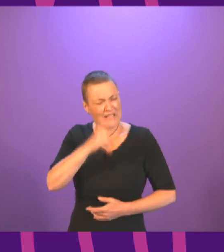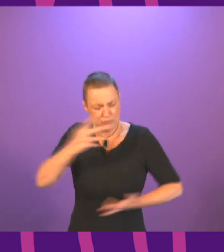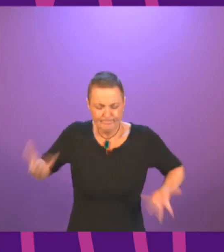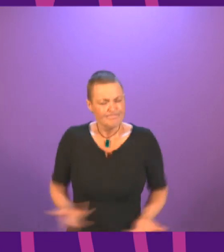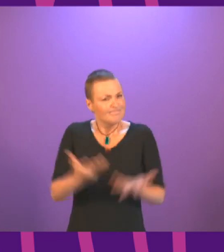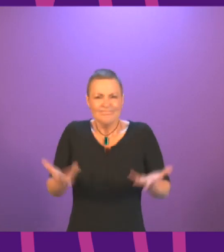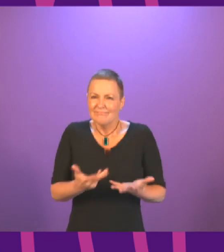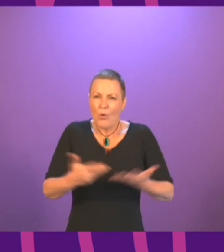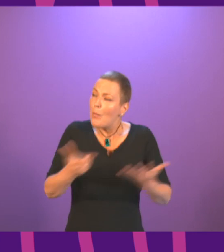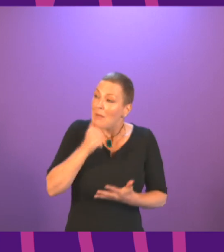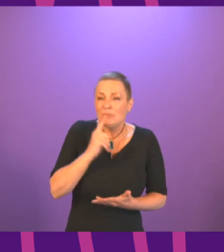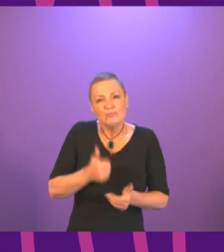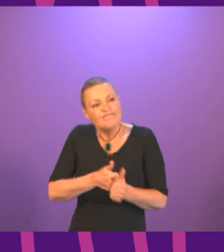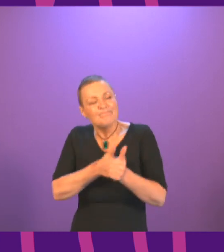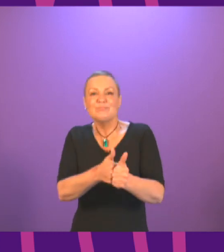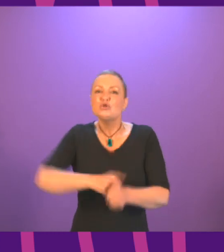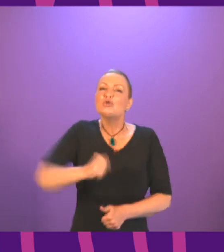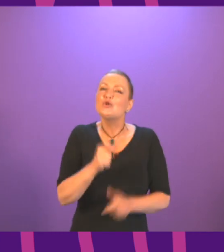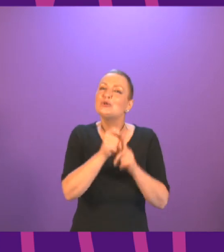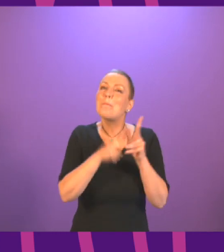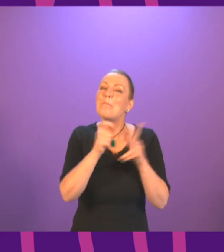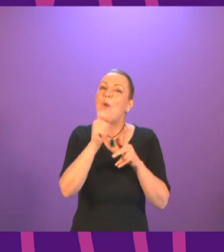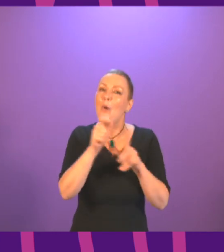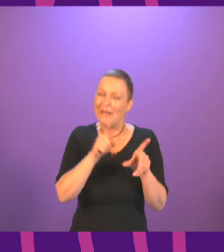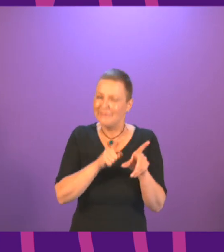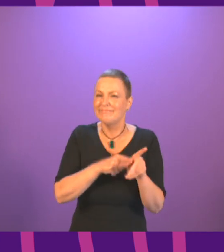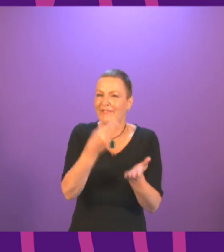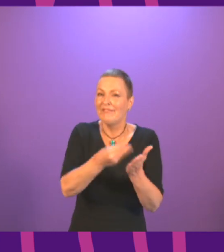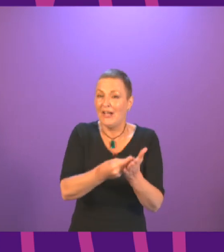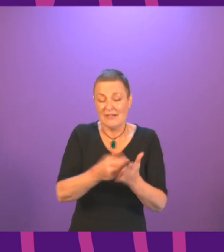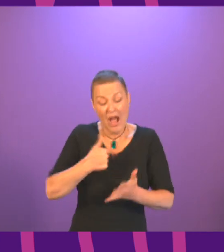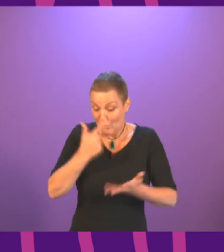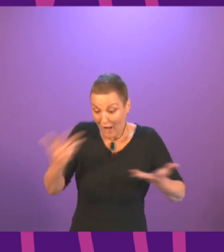Scottish poppy appeal in any and every way they can. I would encourage that every year,